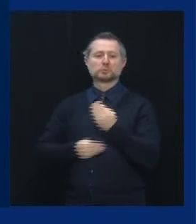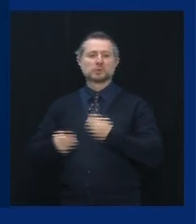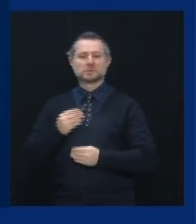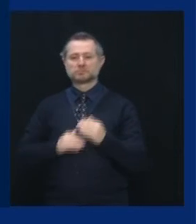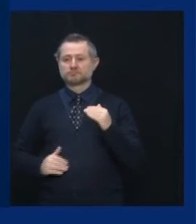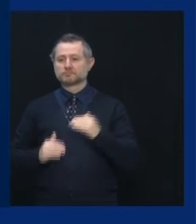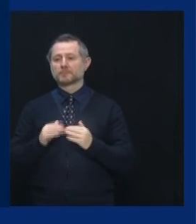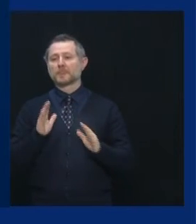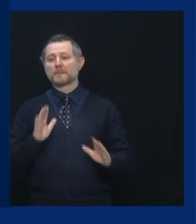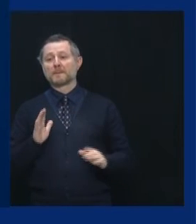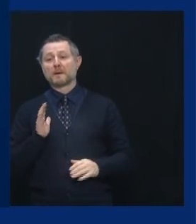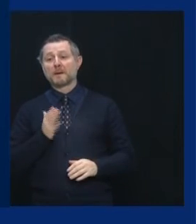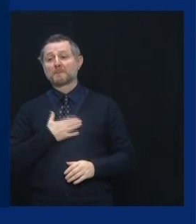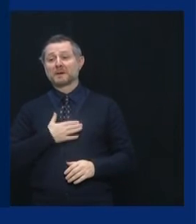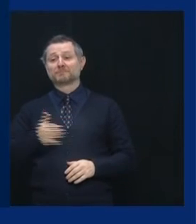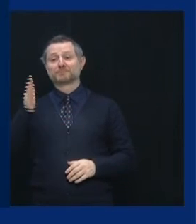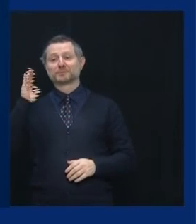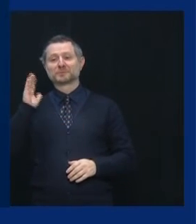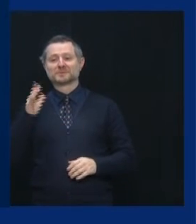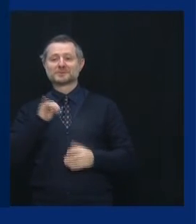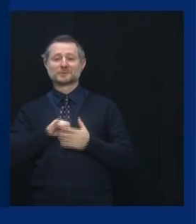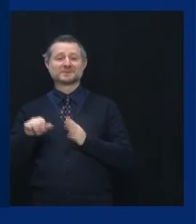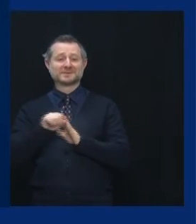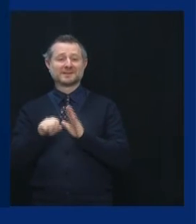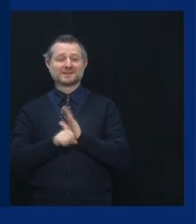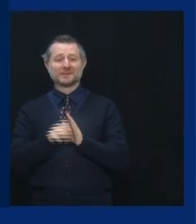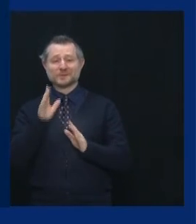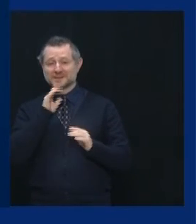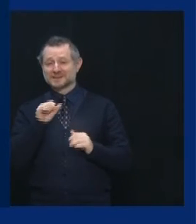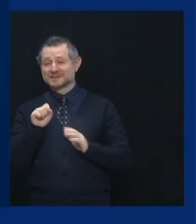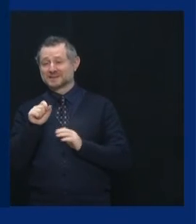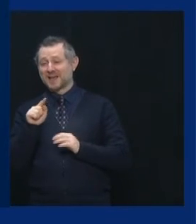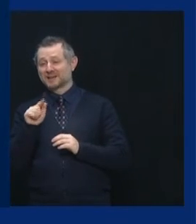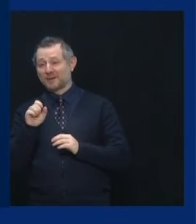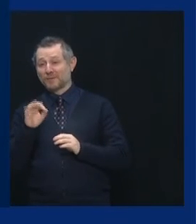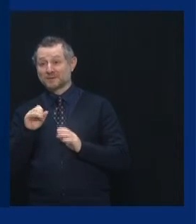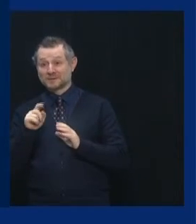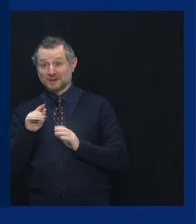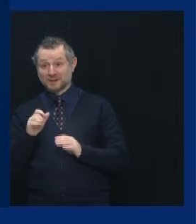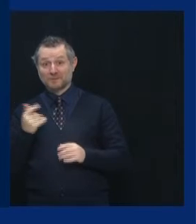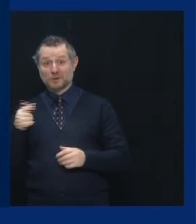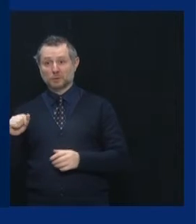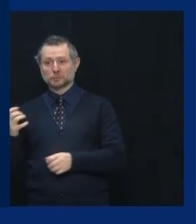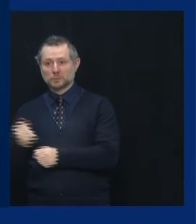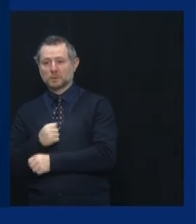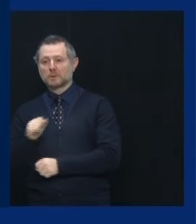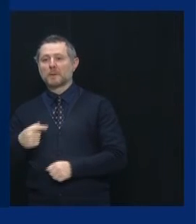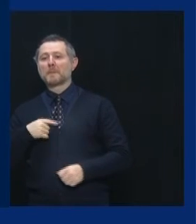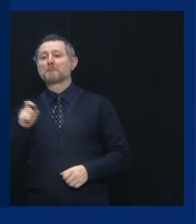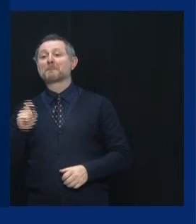AT A MINUTE HUM WE NEED $30 BILLION THIS YEAR TO COVER OUR DEFICIT. SO THE STATE OF THE STATE IS